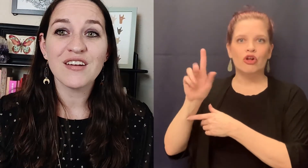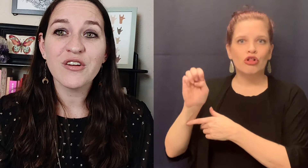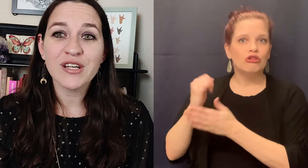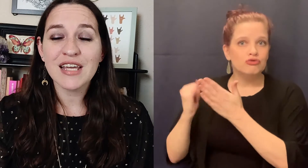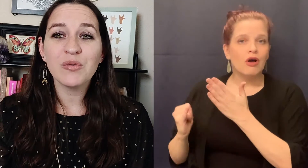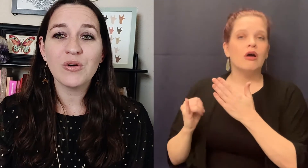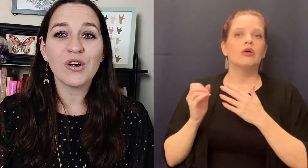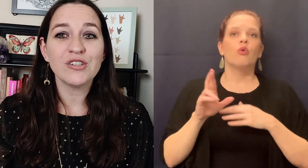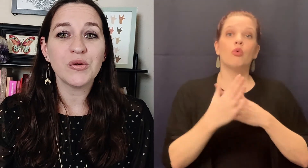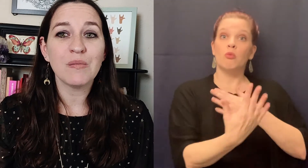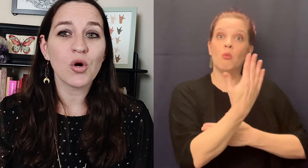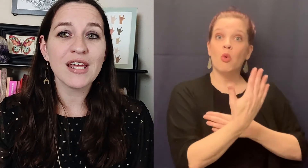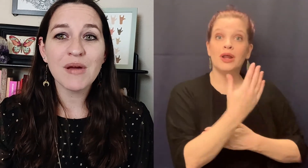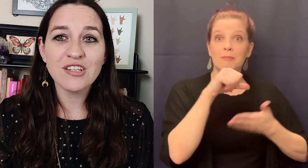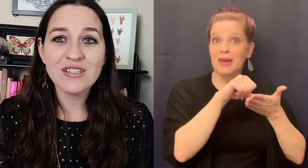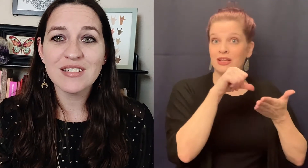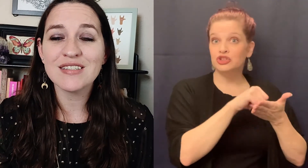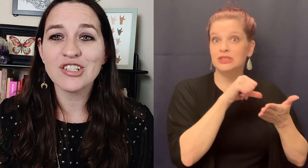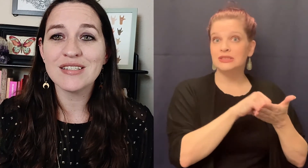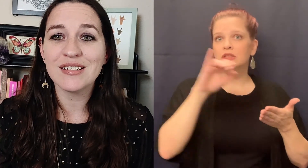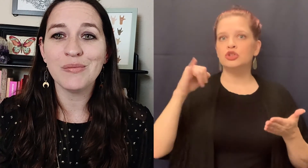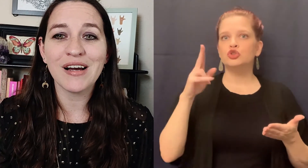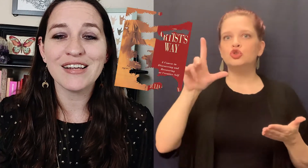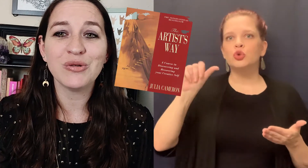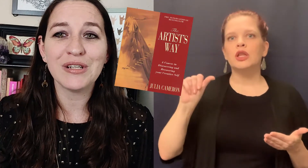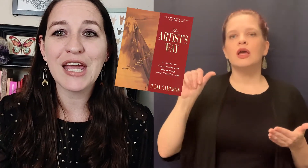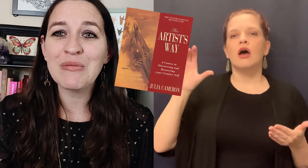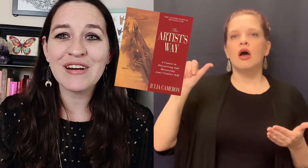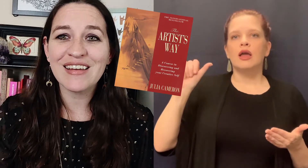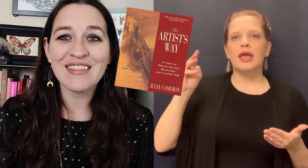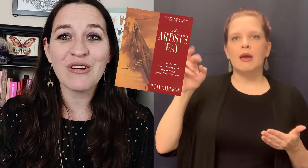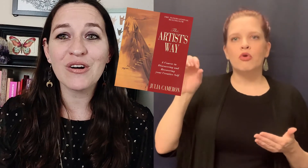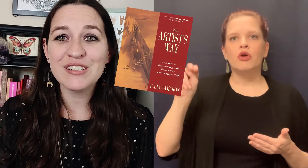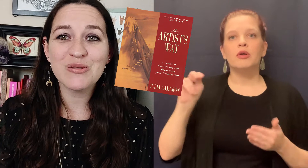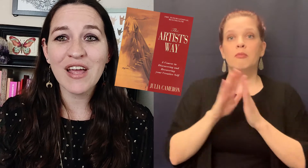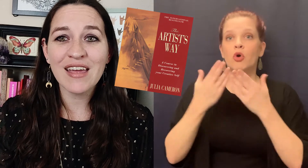another example are doing morning pages, as suggested by Julia Cameron in "The Artist's Way".